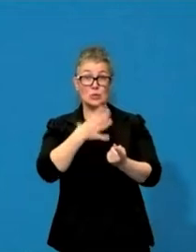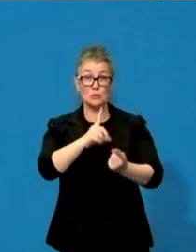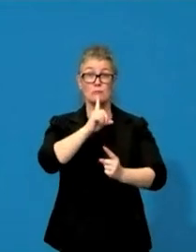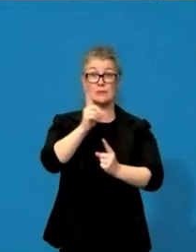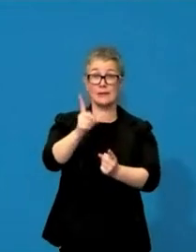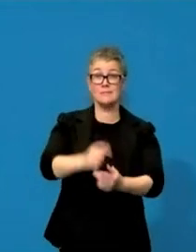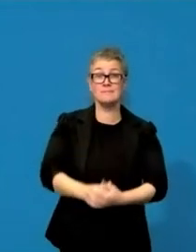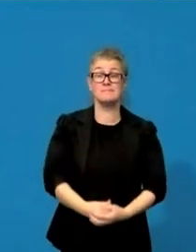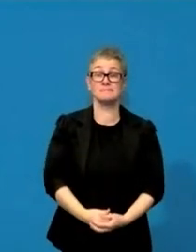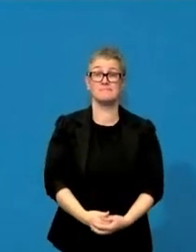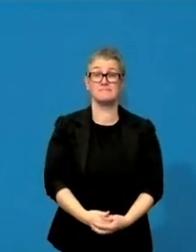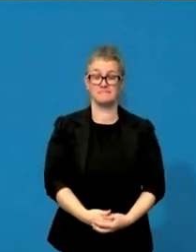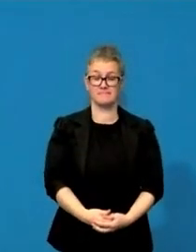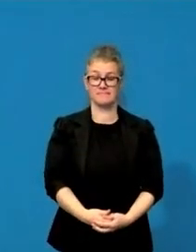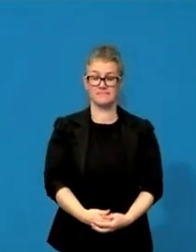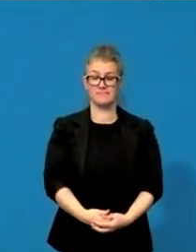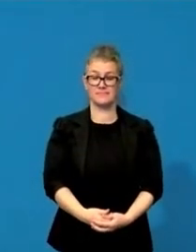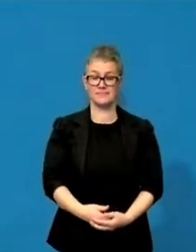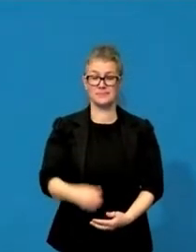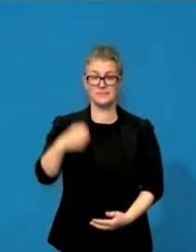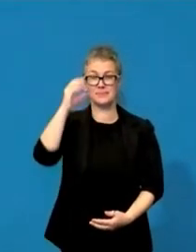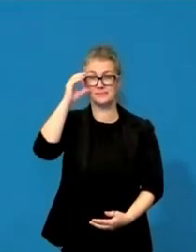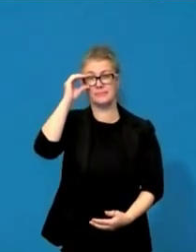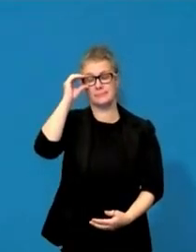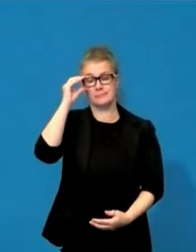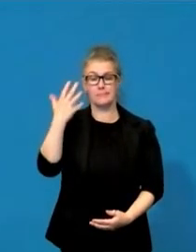MR BEDFORD: